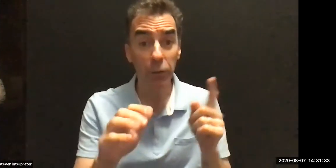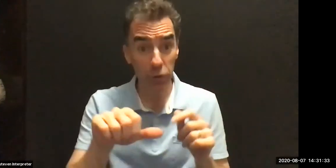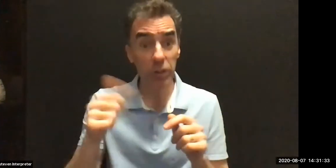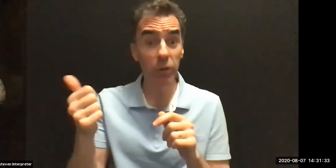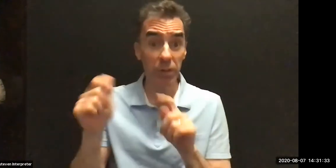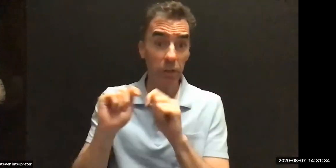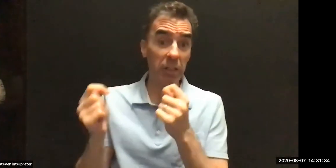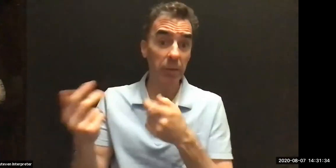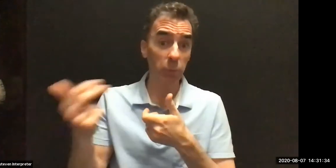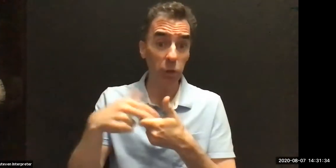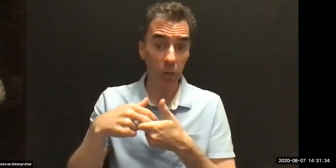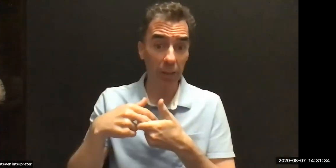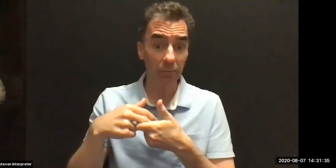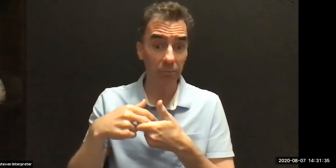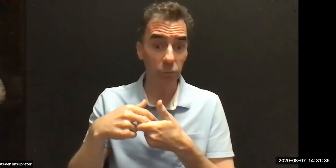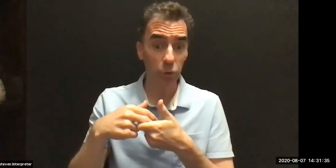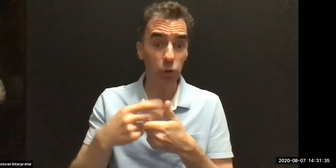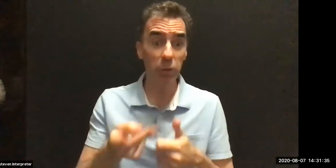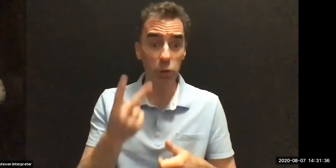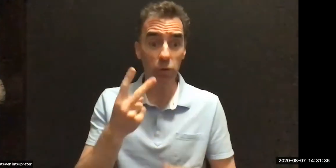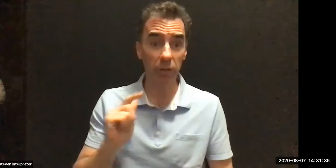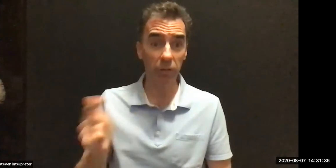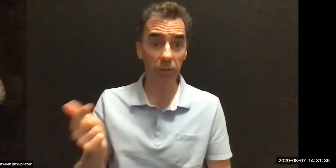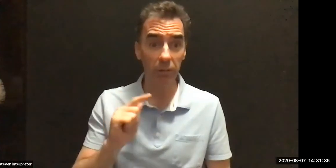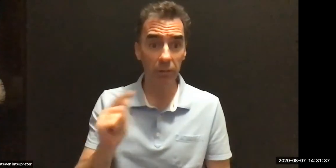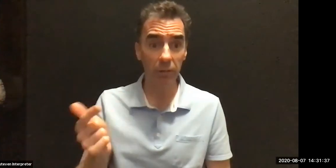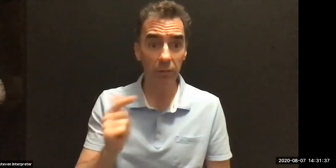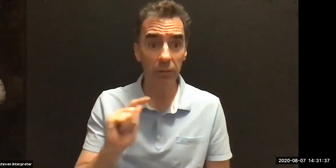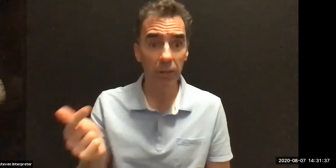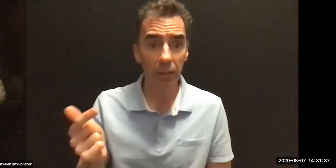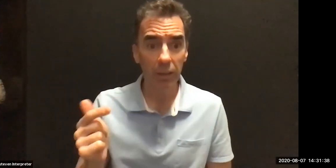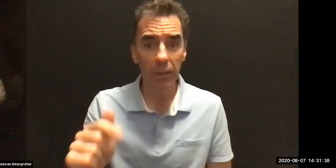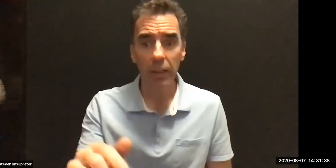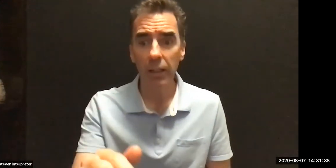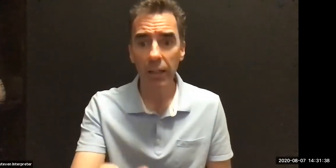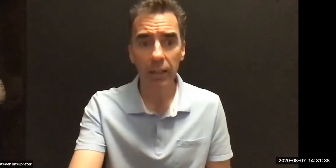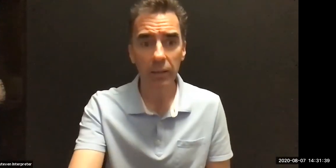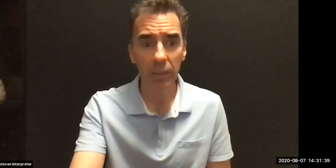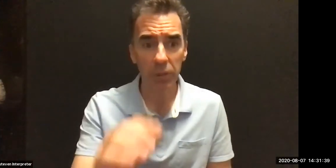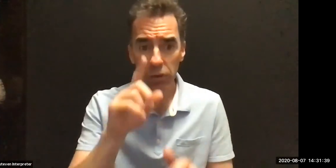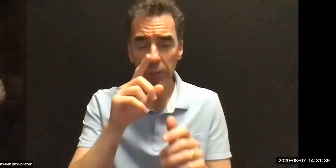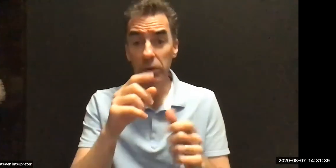steven Interpreter: Dude, there's another team that will be joining Susi Nitzel: So there should we happen to know his name her name. steven Interpreter: Let me, let me